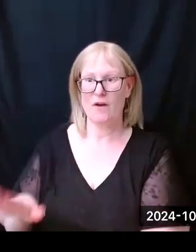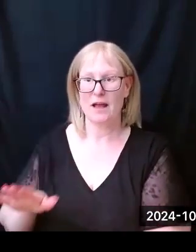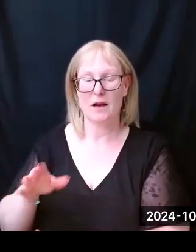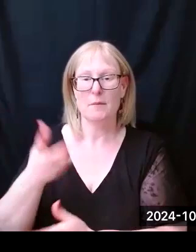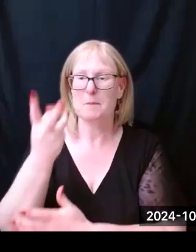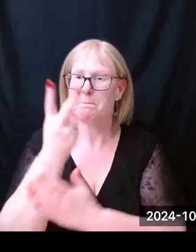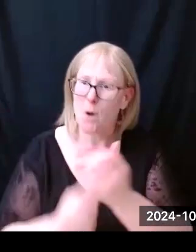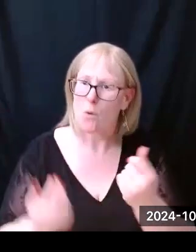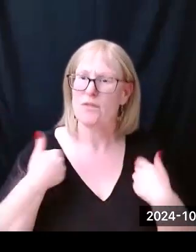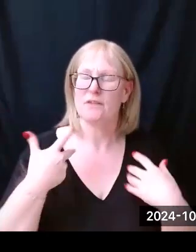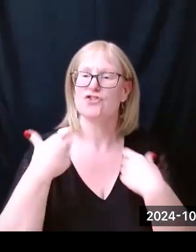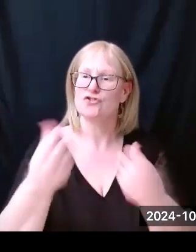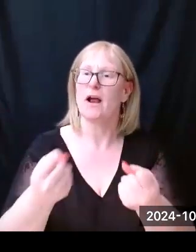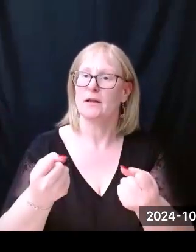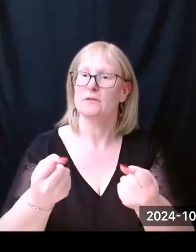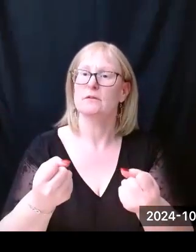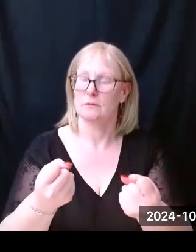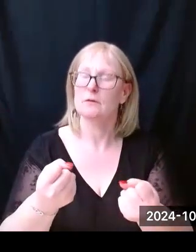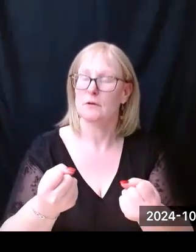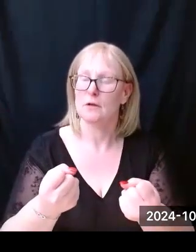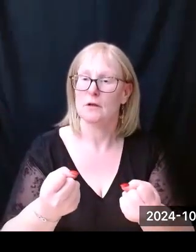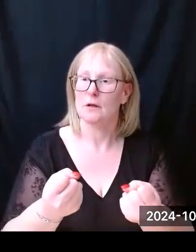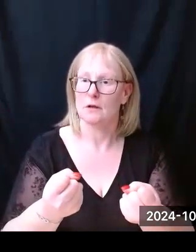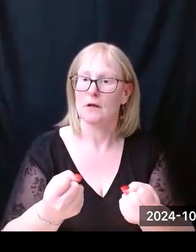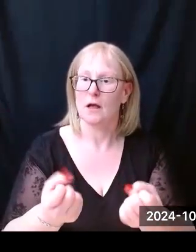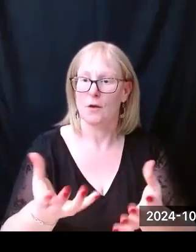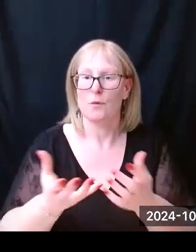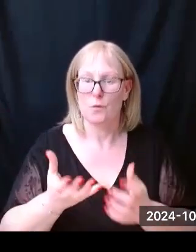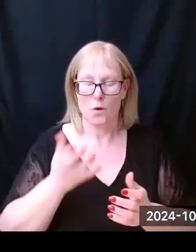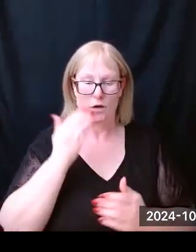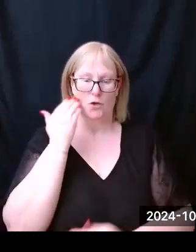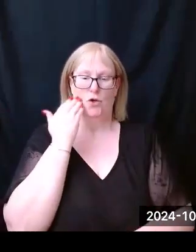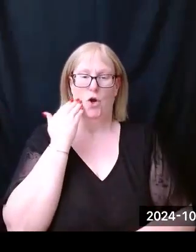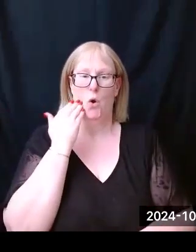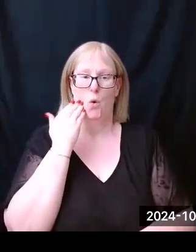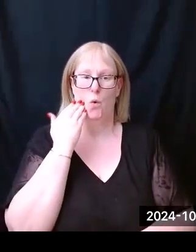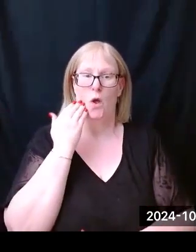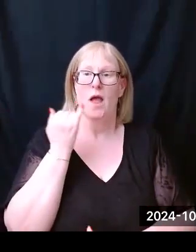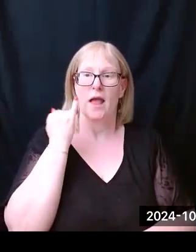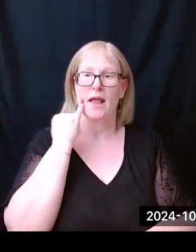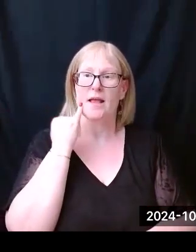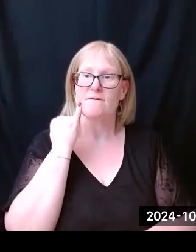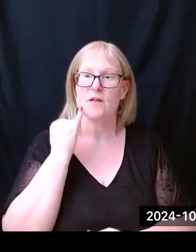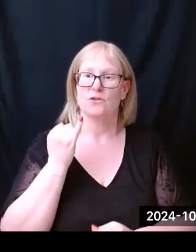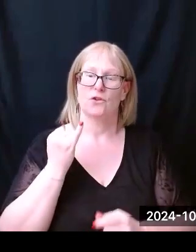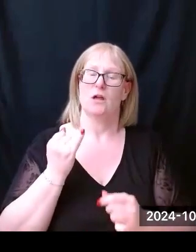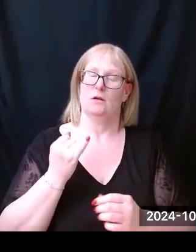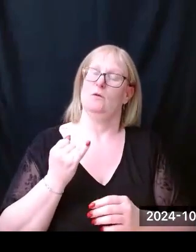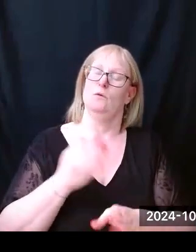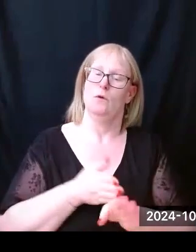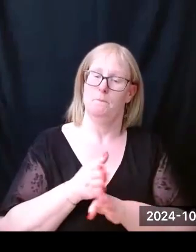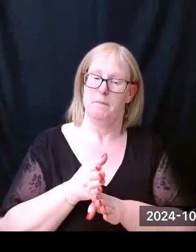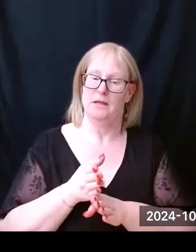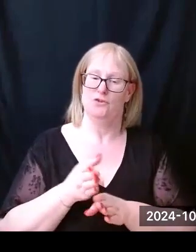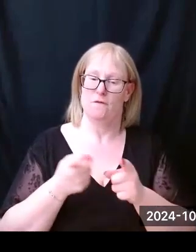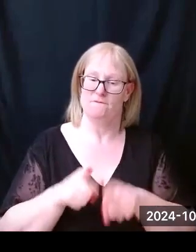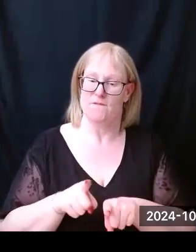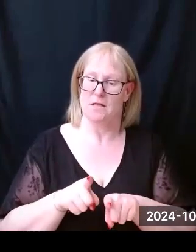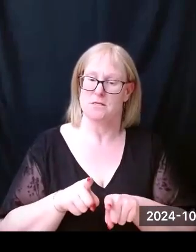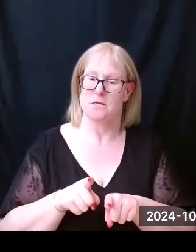to unlock that. We also want to pay attention. Because if you're like, oh, there is a major event that happened at school or we're experiencing some